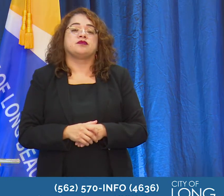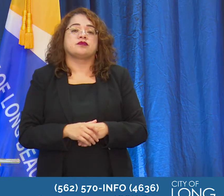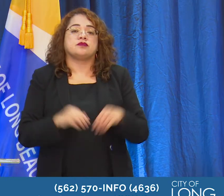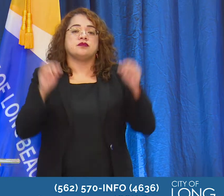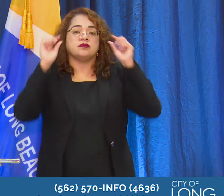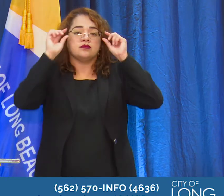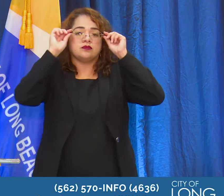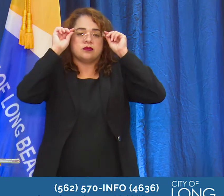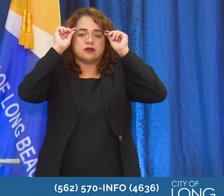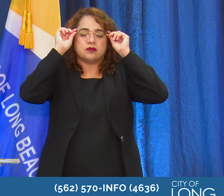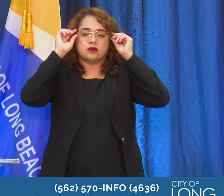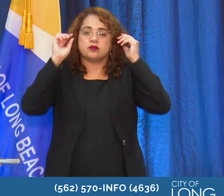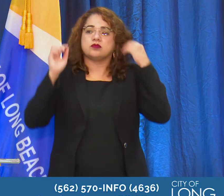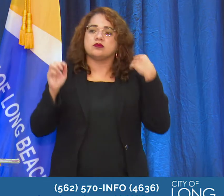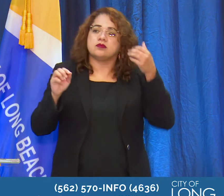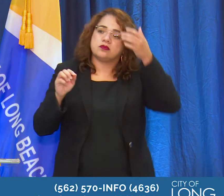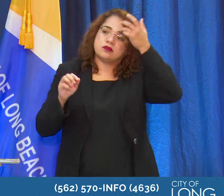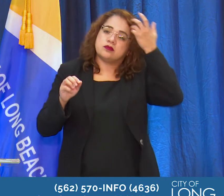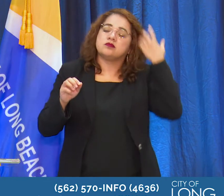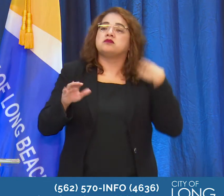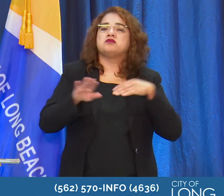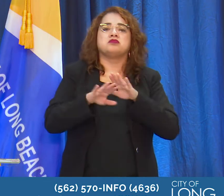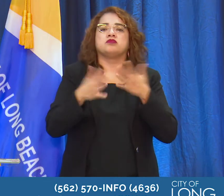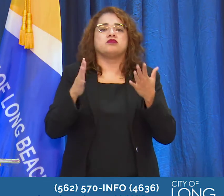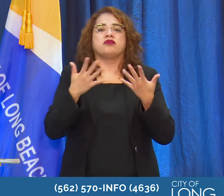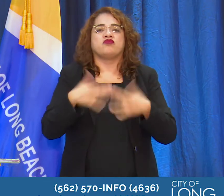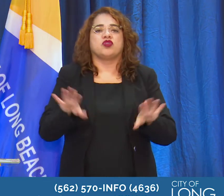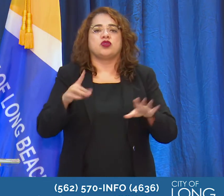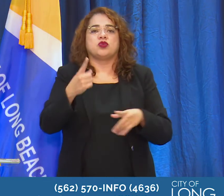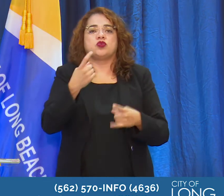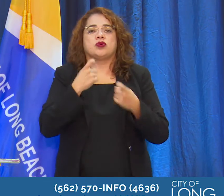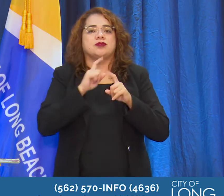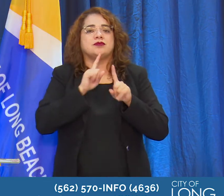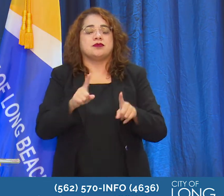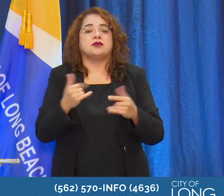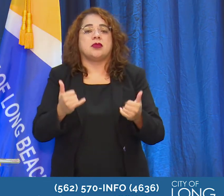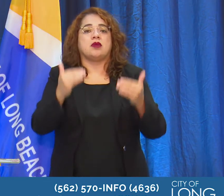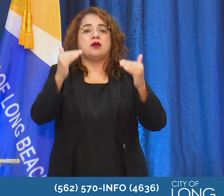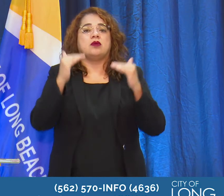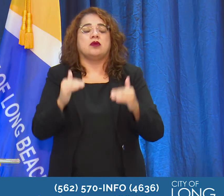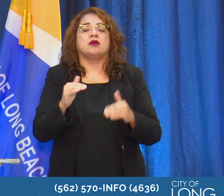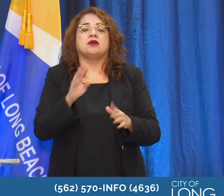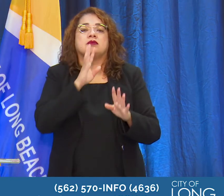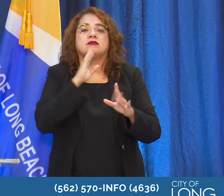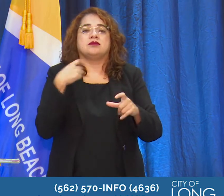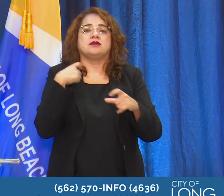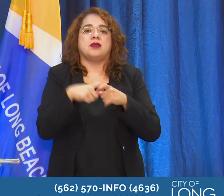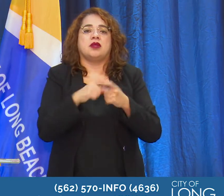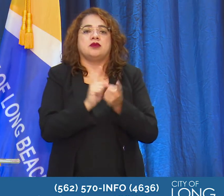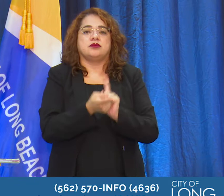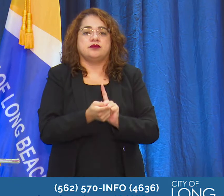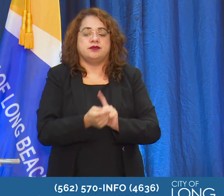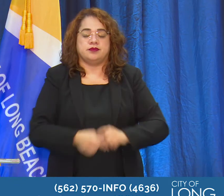Okay, that'll end our questions, thank you. We will now move on to Spanish translation.